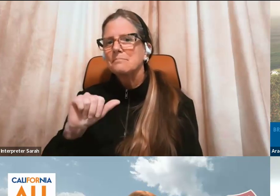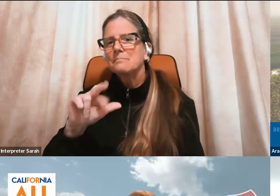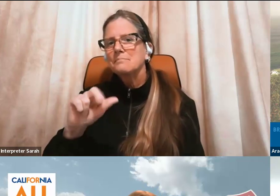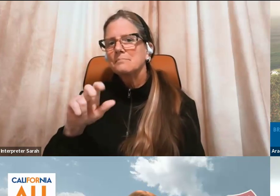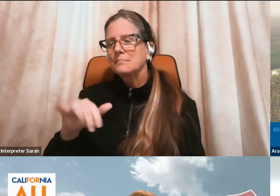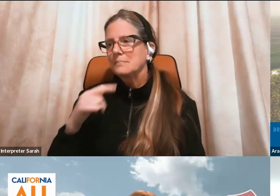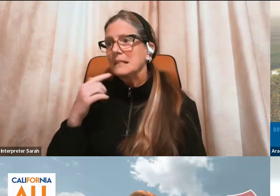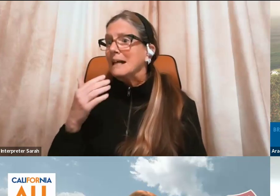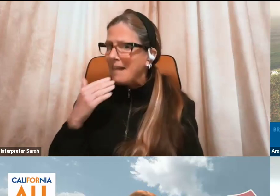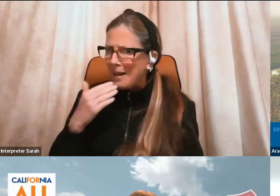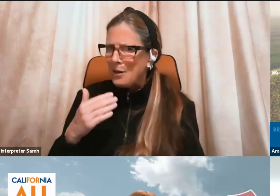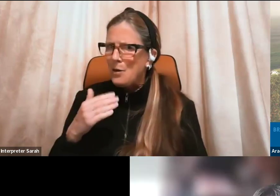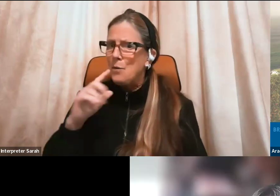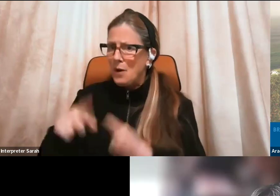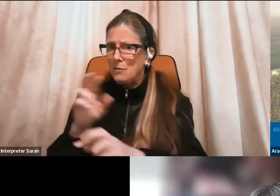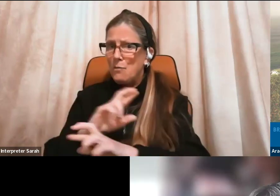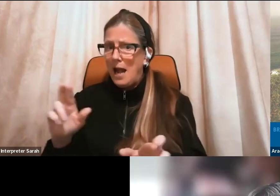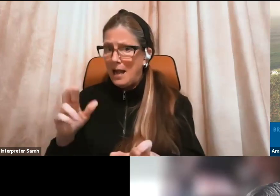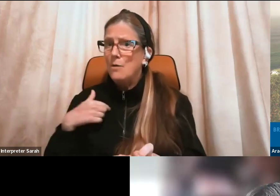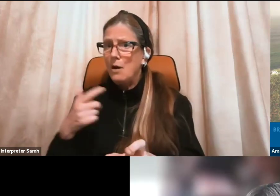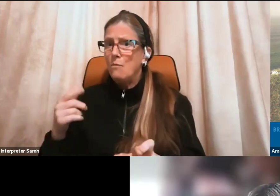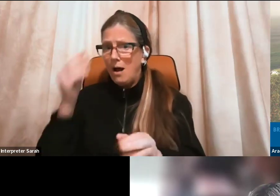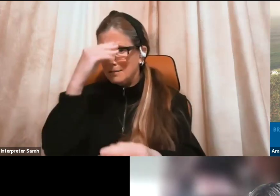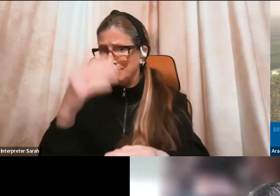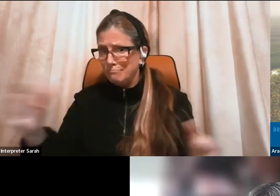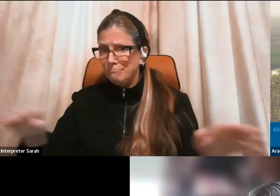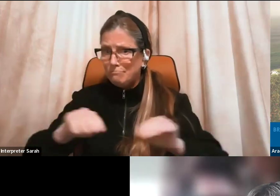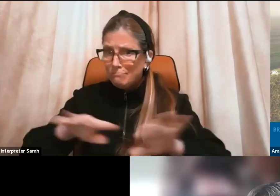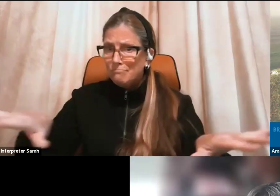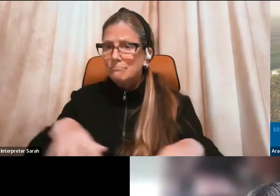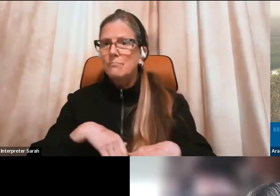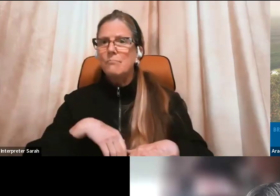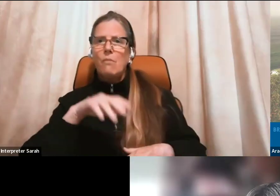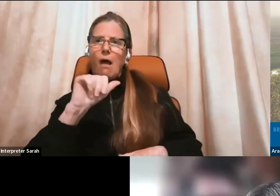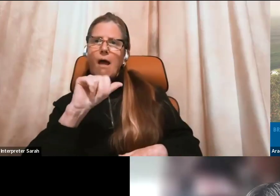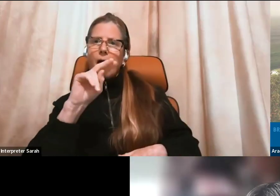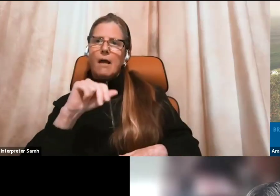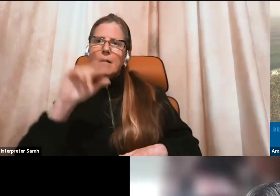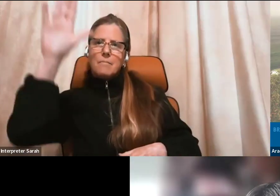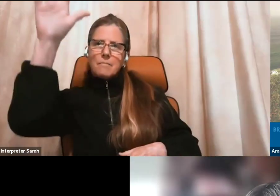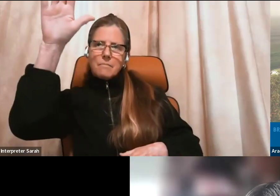available. And then I do see some folks have their hands raised. Ana Mendoza-Santiago, would you like